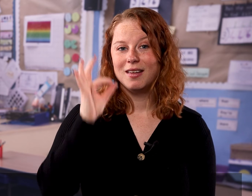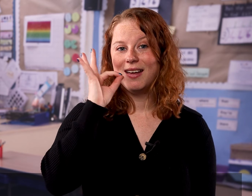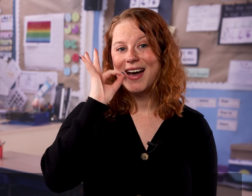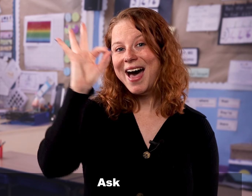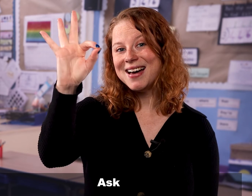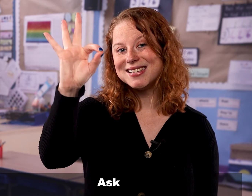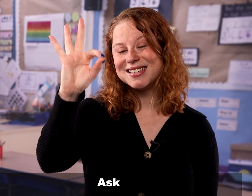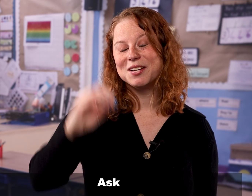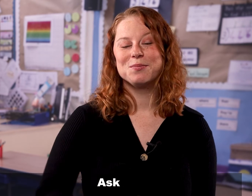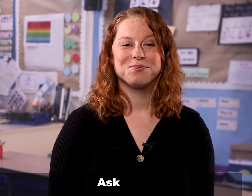Ask